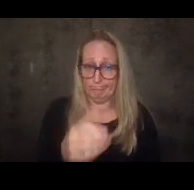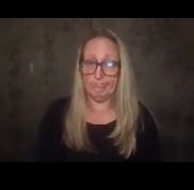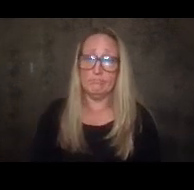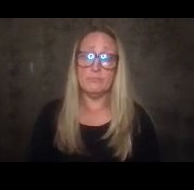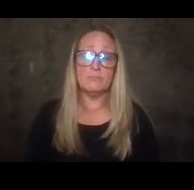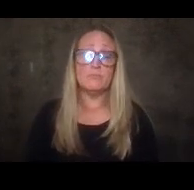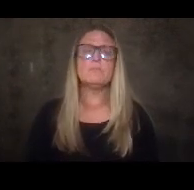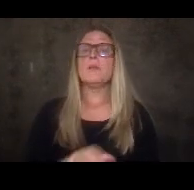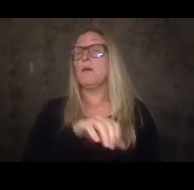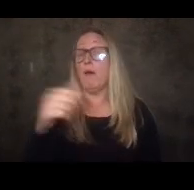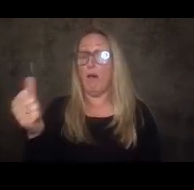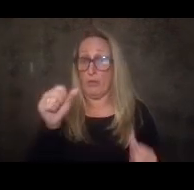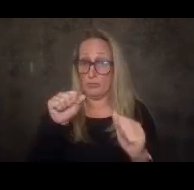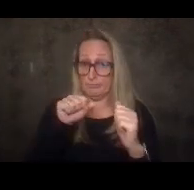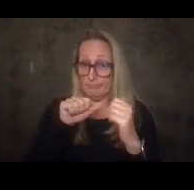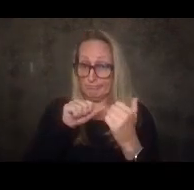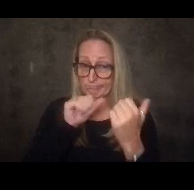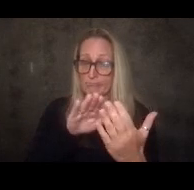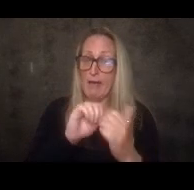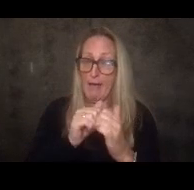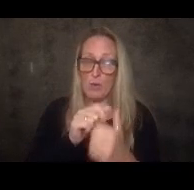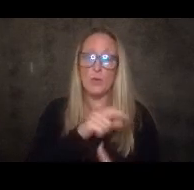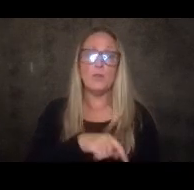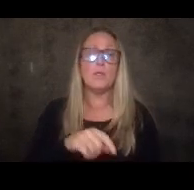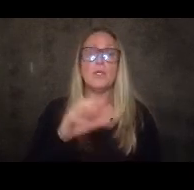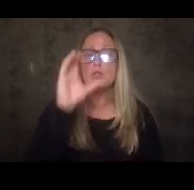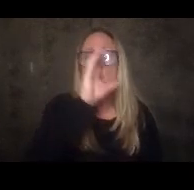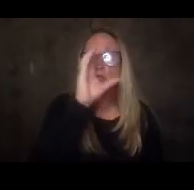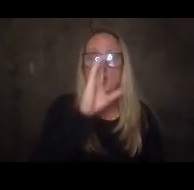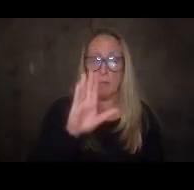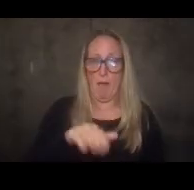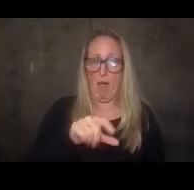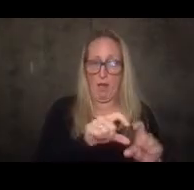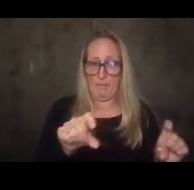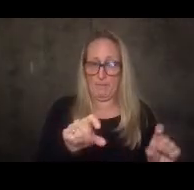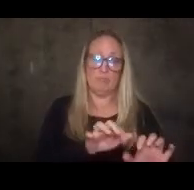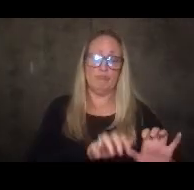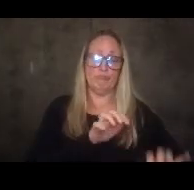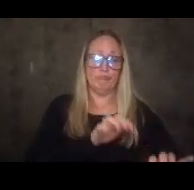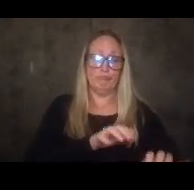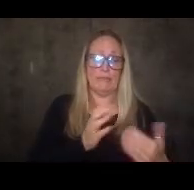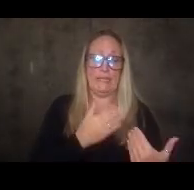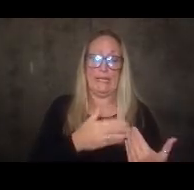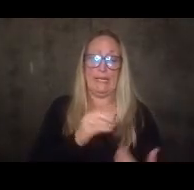Another quick way to get there is if you go up to the search bar at the bottom of the screen, you can just type in ease of